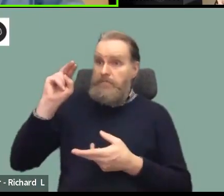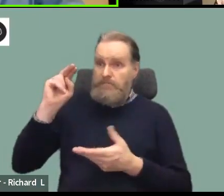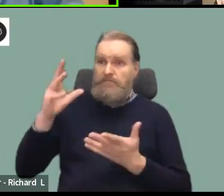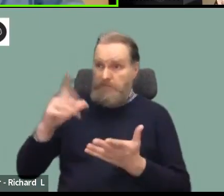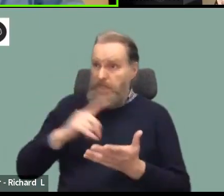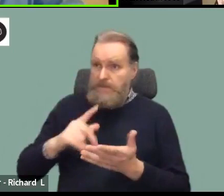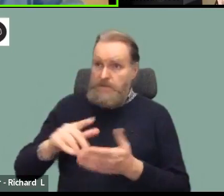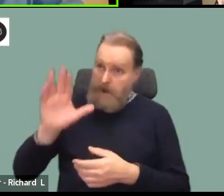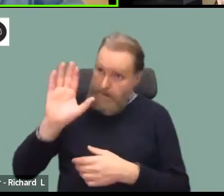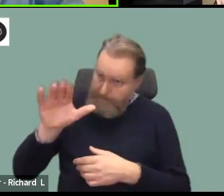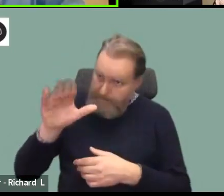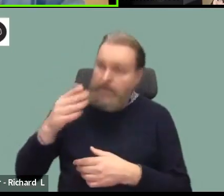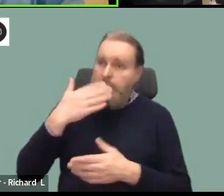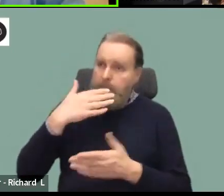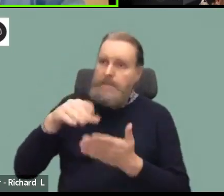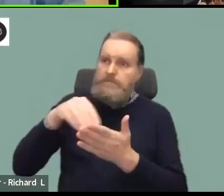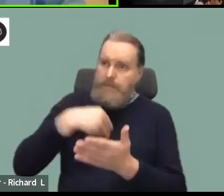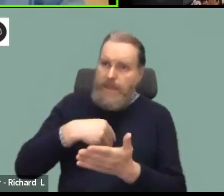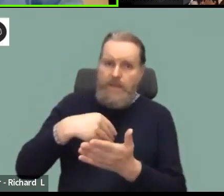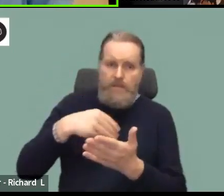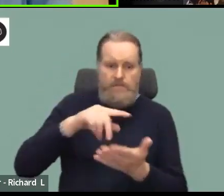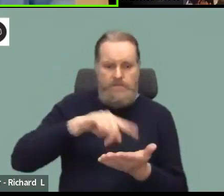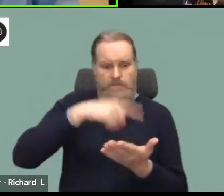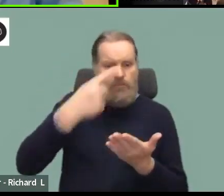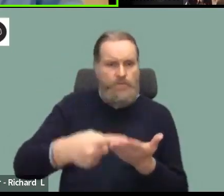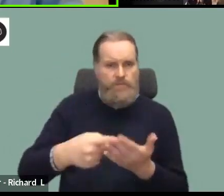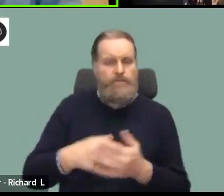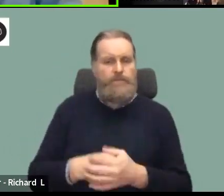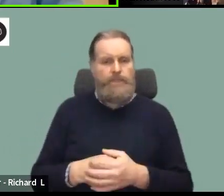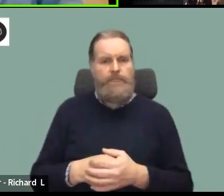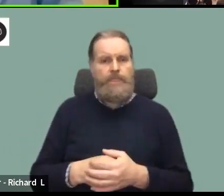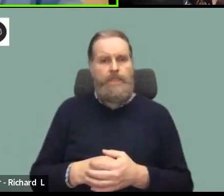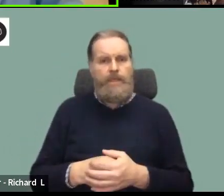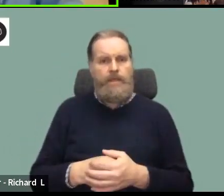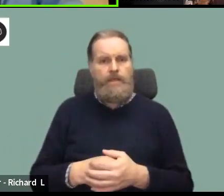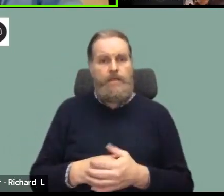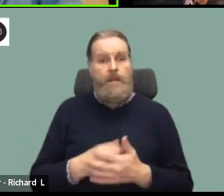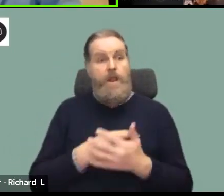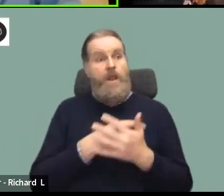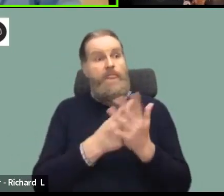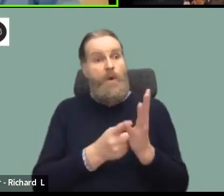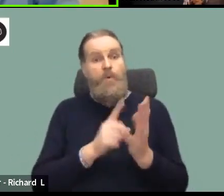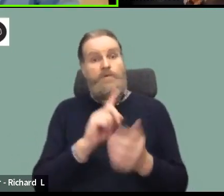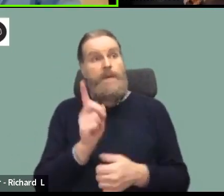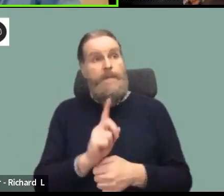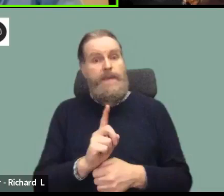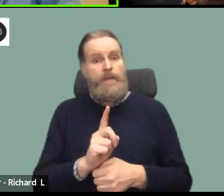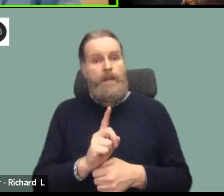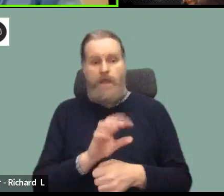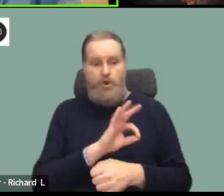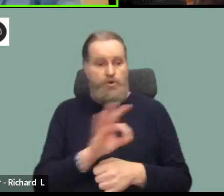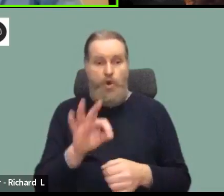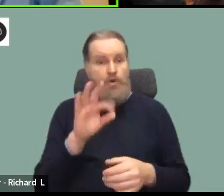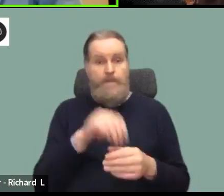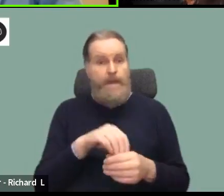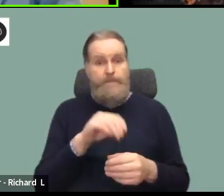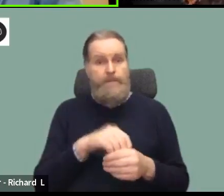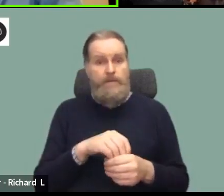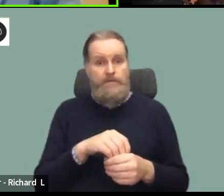in dispute, then that's in dispute, then that's where you're being asked. us to come to contribute. bute in terms of non members bute in terms of non members of the it is where San Fran that